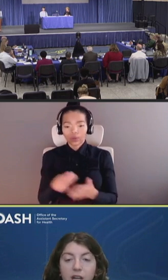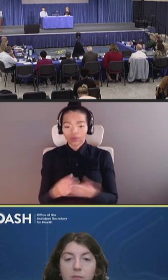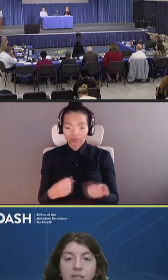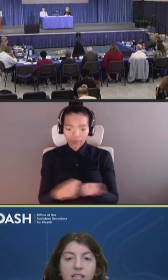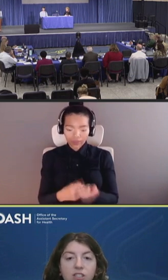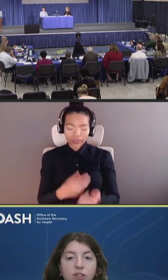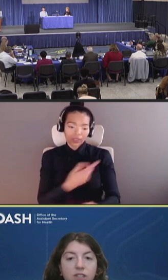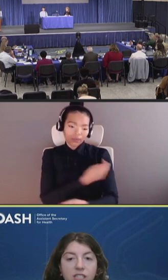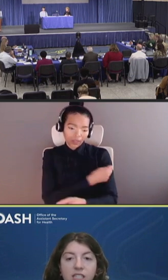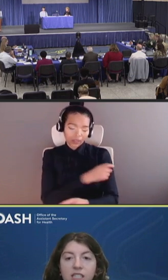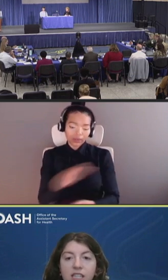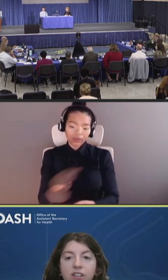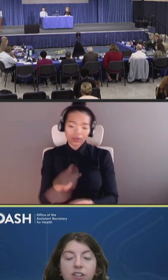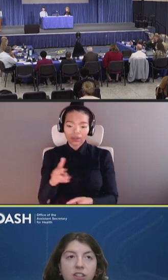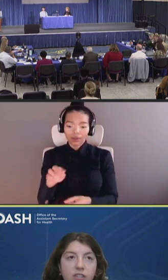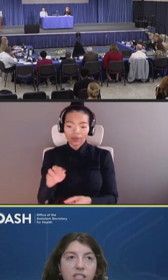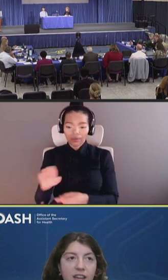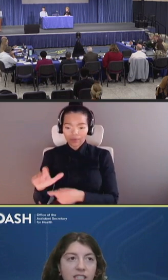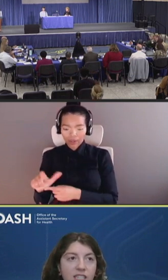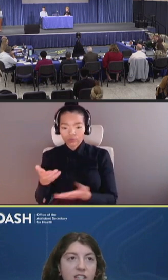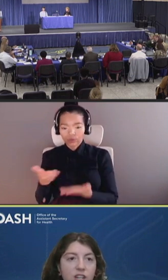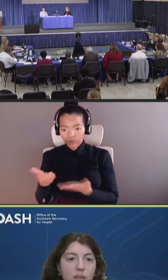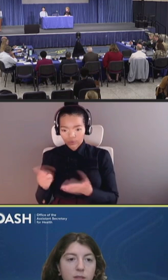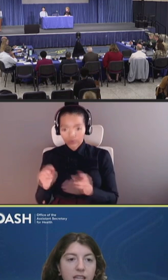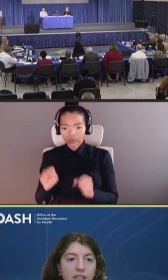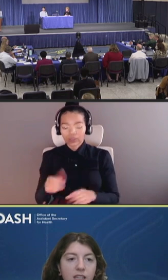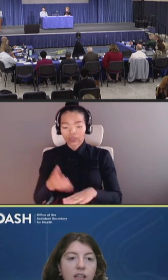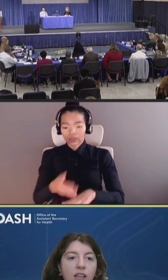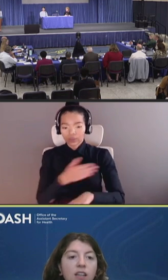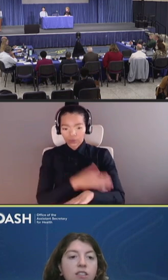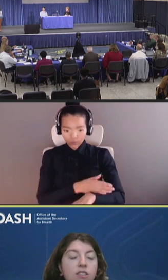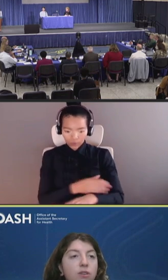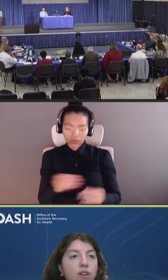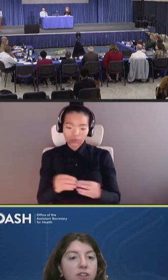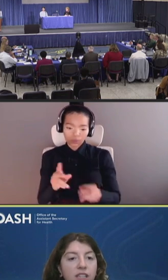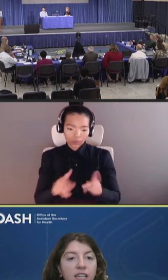hepatitis services that could increase vaccination uptake. So, currently,